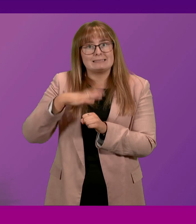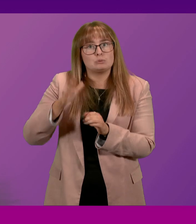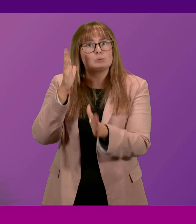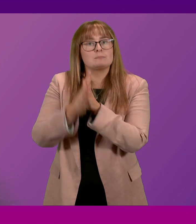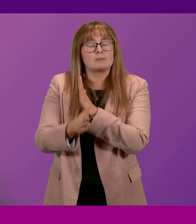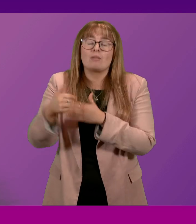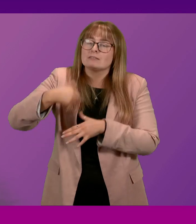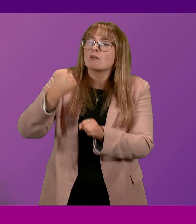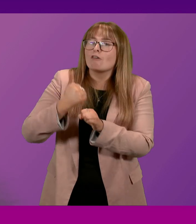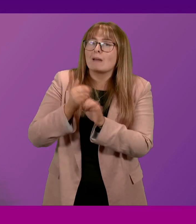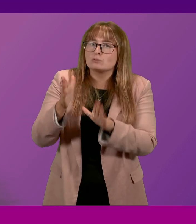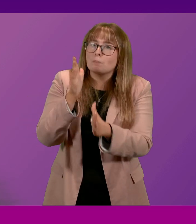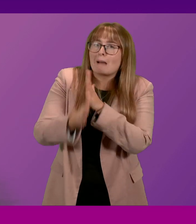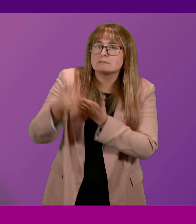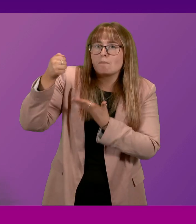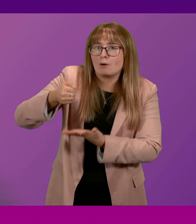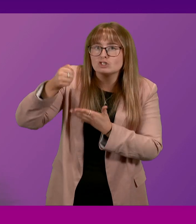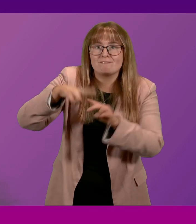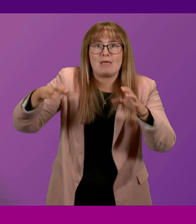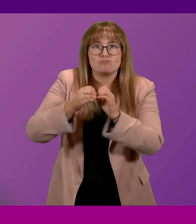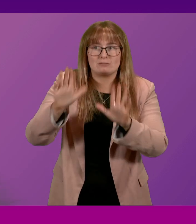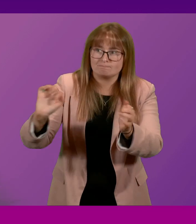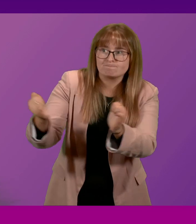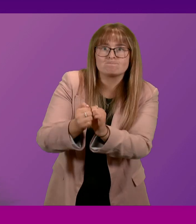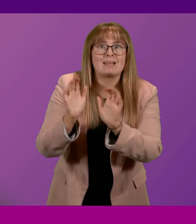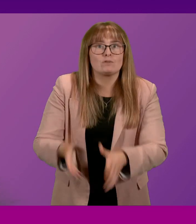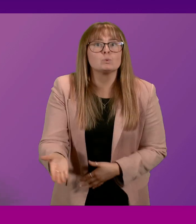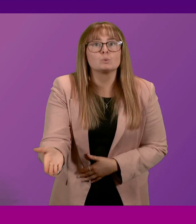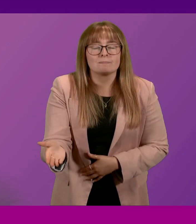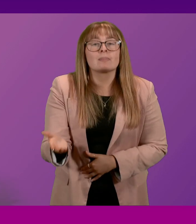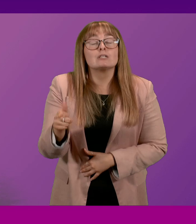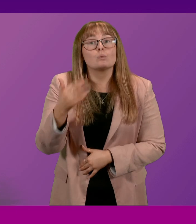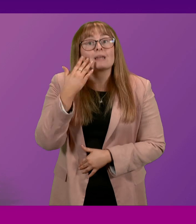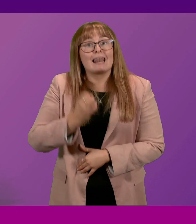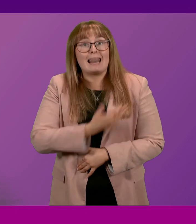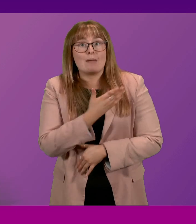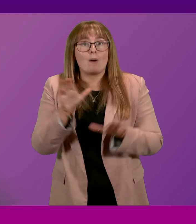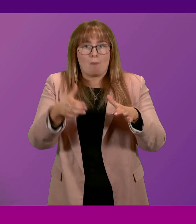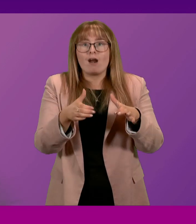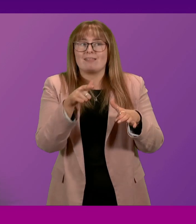this Parliament passes a budget in February, and that is when the Labour Party comes into play.